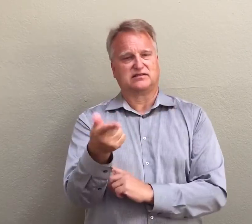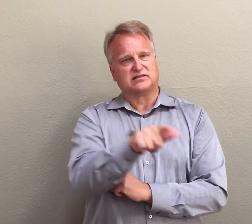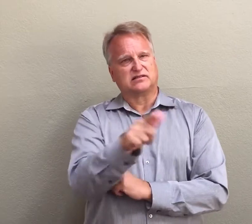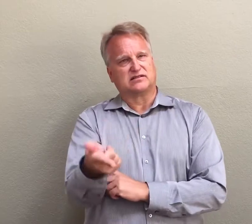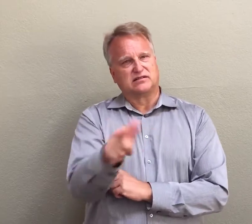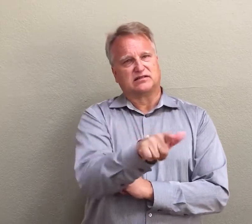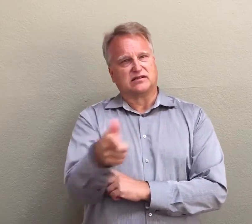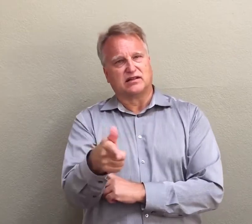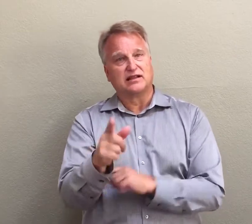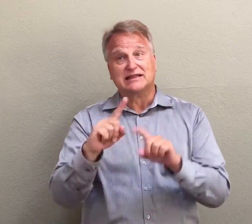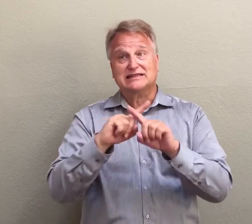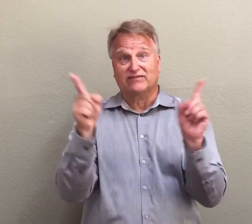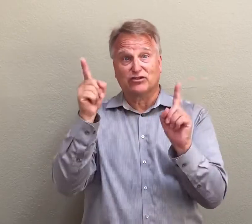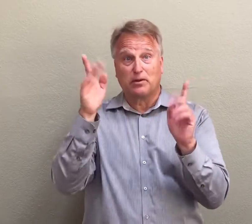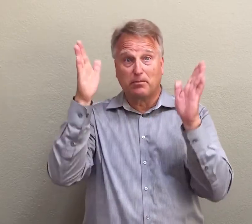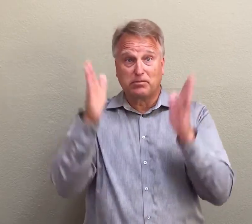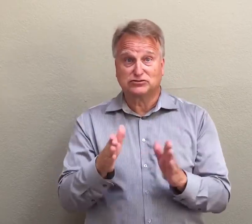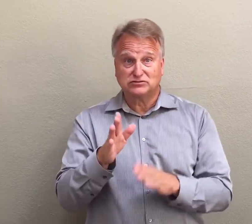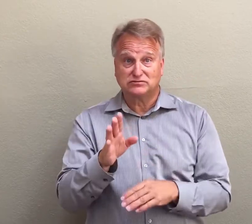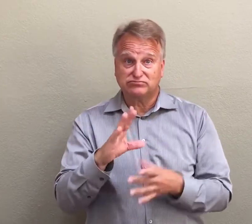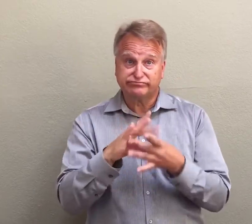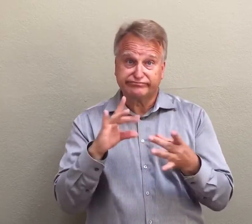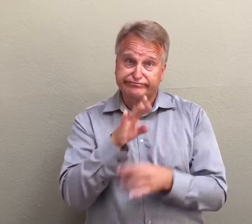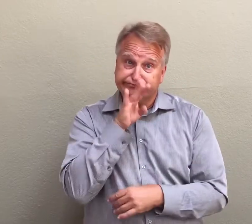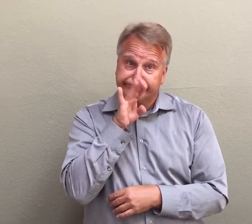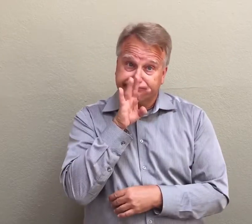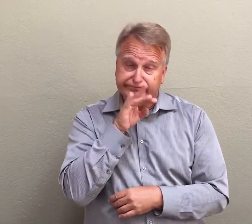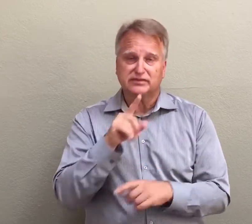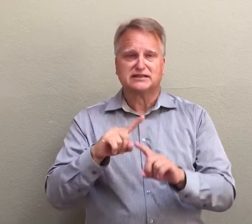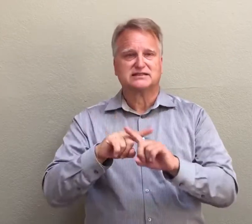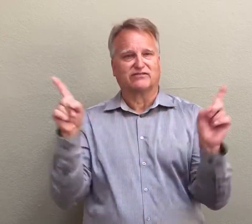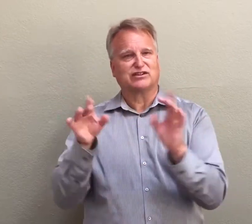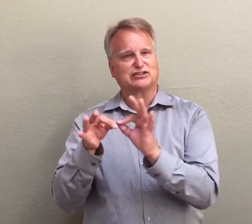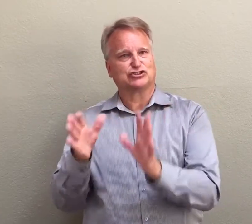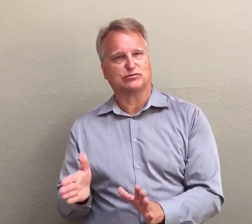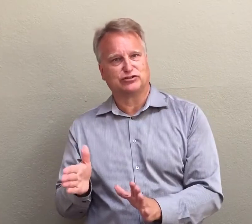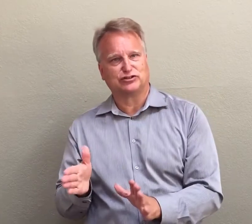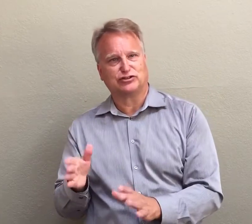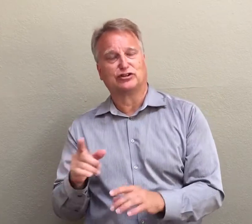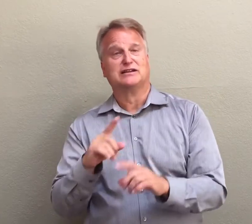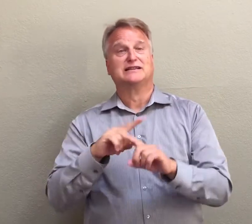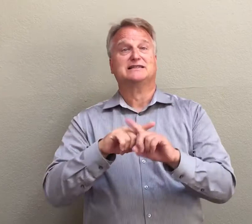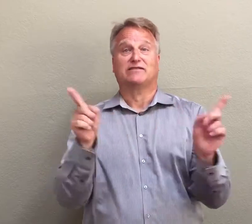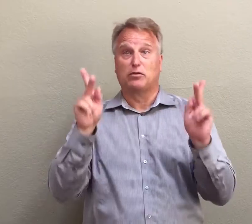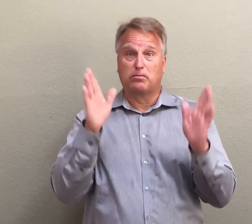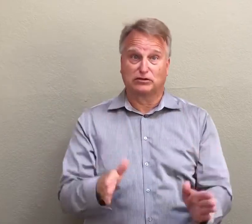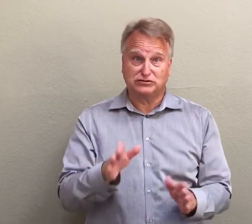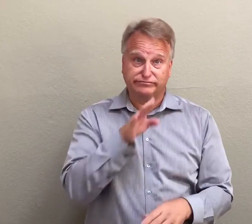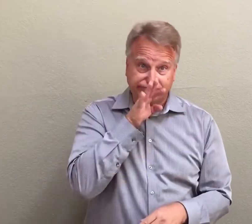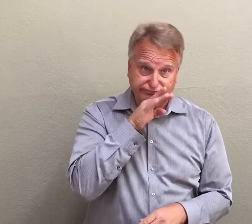where the switch between the interpreters occurs every time there is a new speaker.